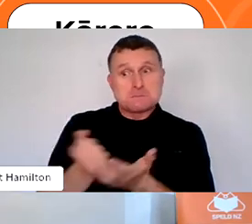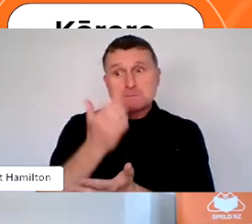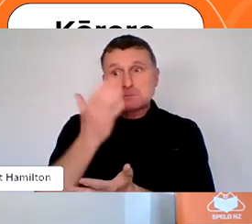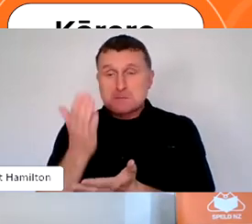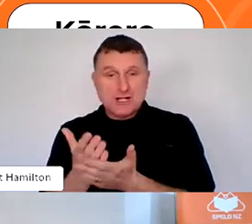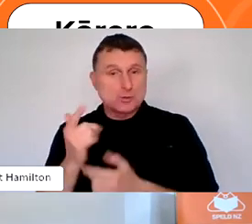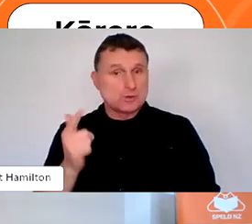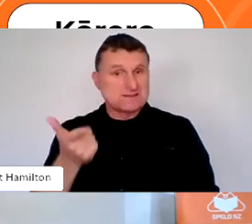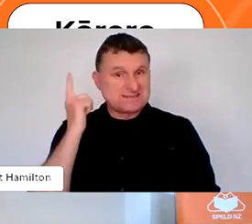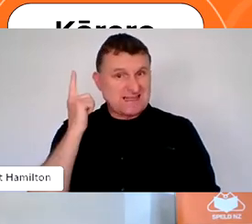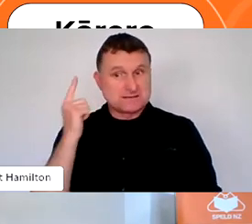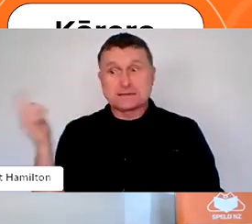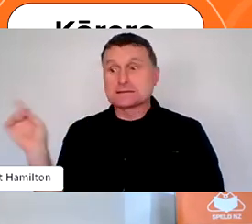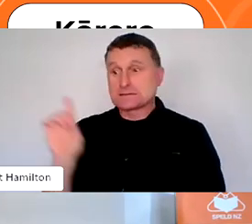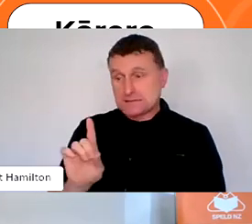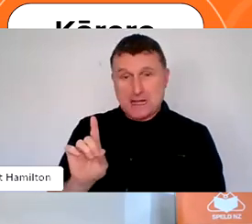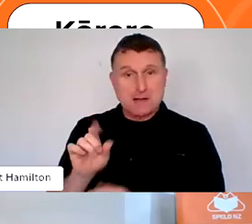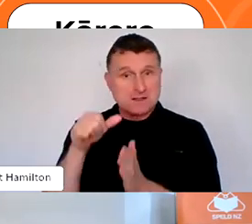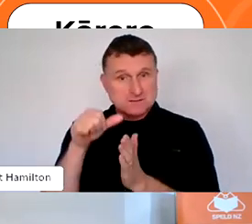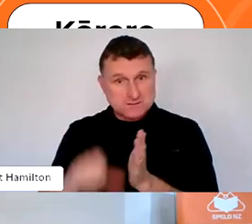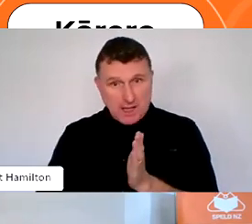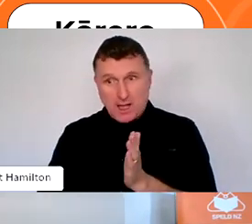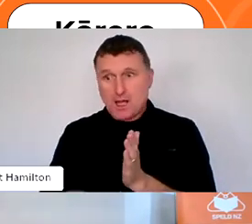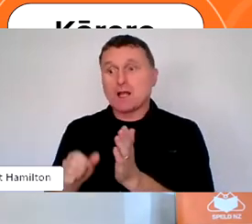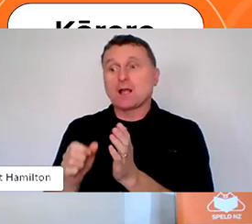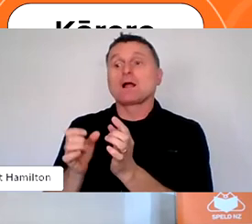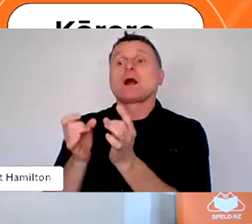all new teachers, to have a really good, solid understanding of what